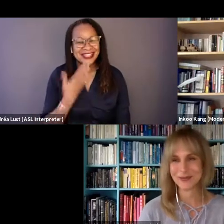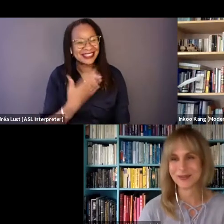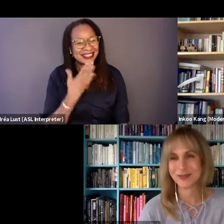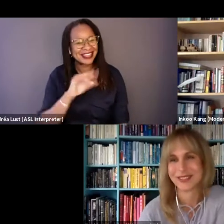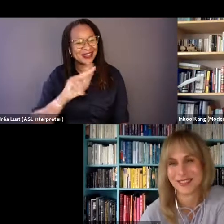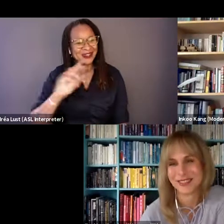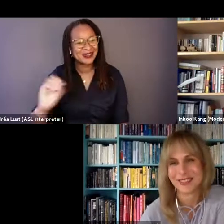Thank you, thanks, Inkoo.